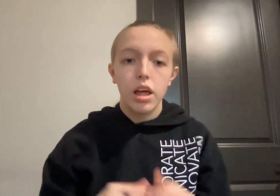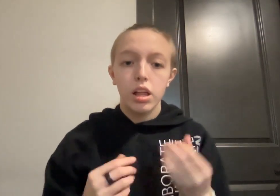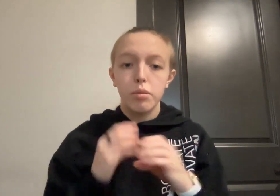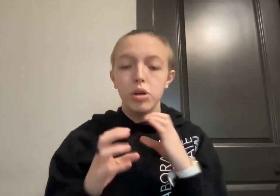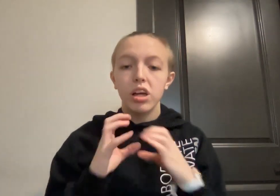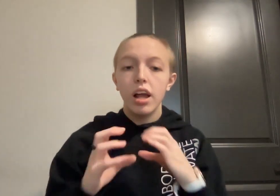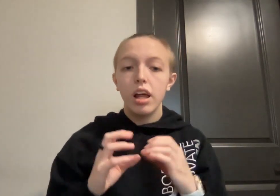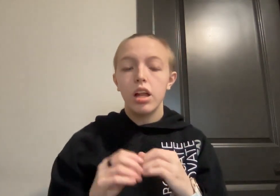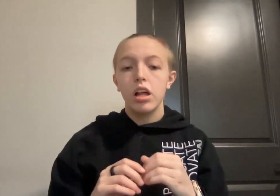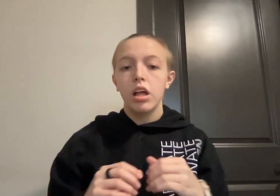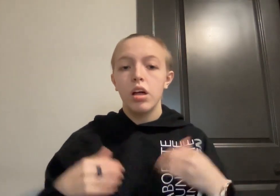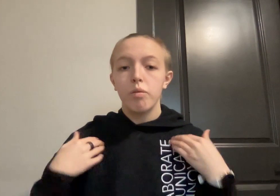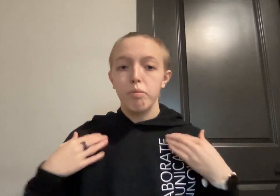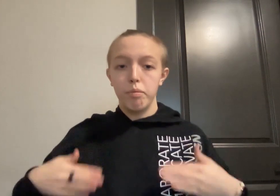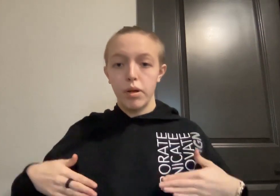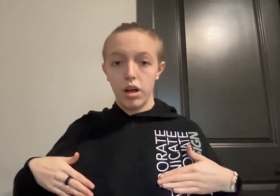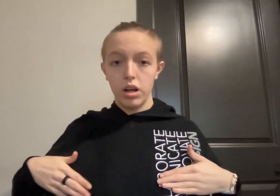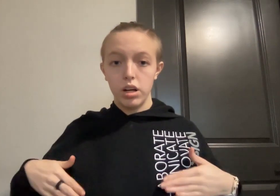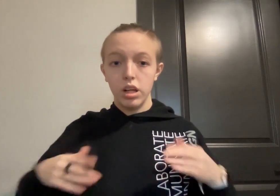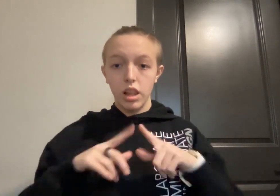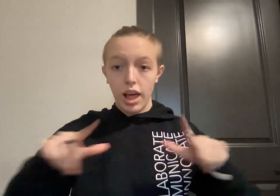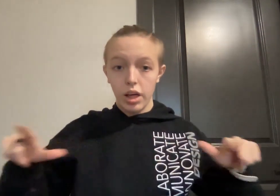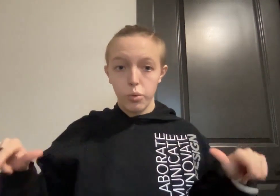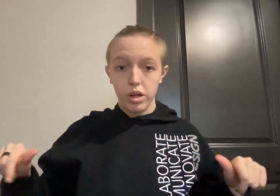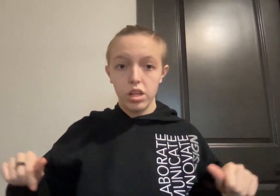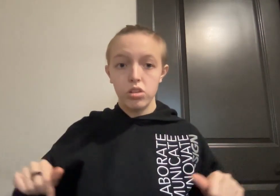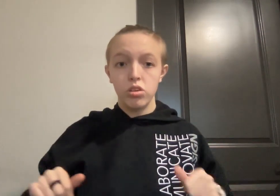and communicated. Body language,